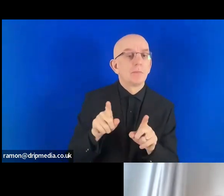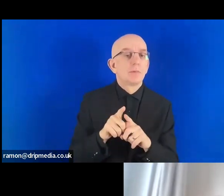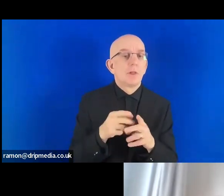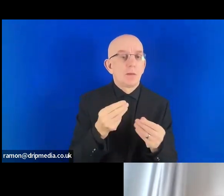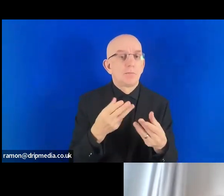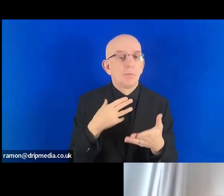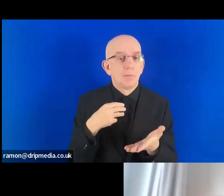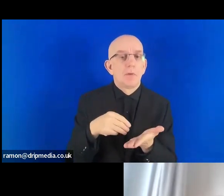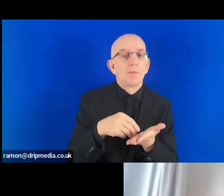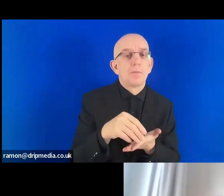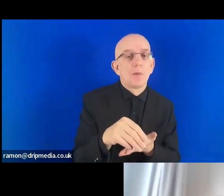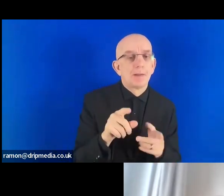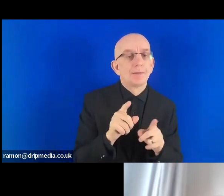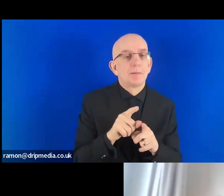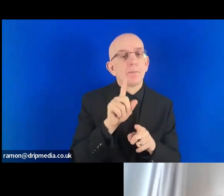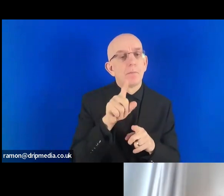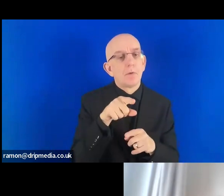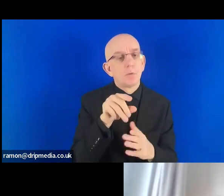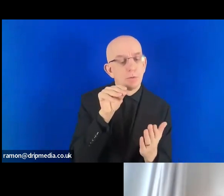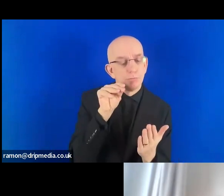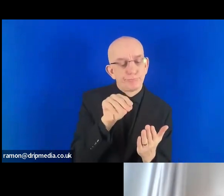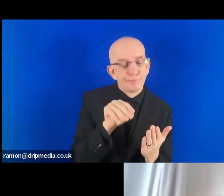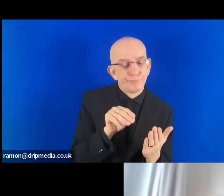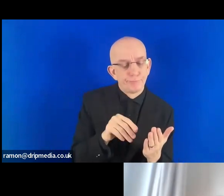your bank details, so we can do wire transfers in the evening for that.